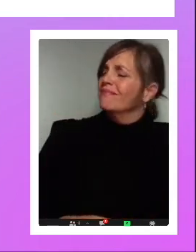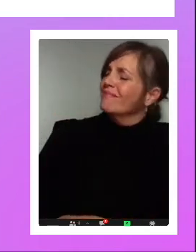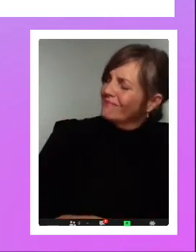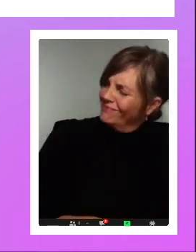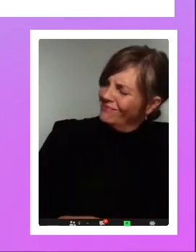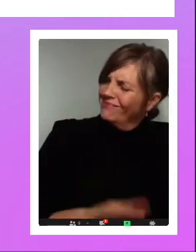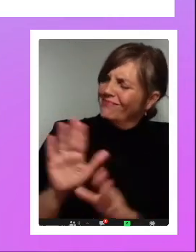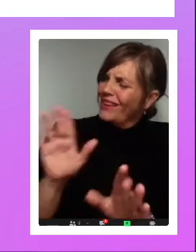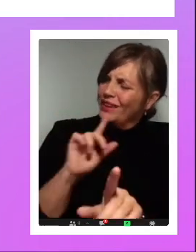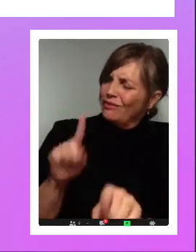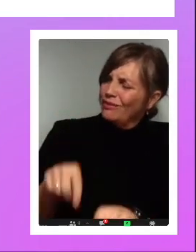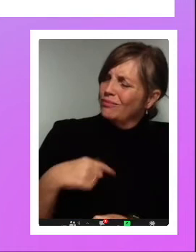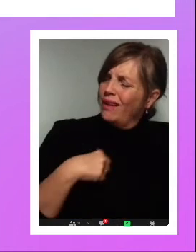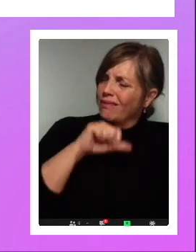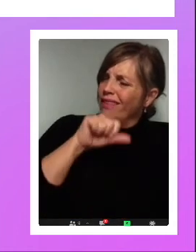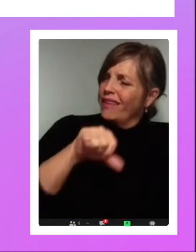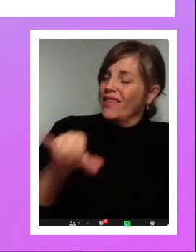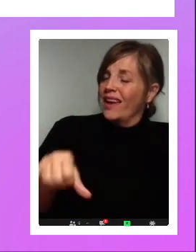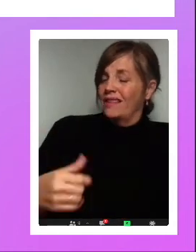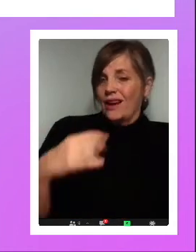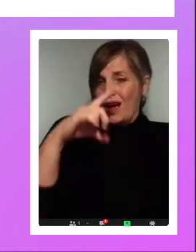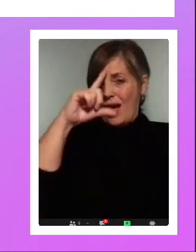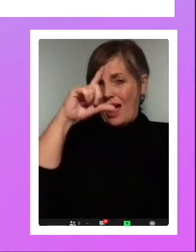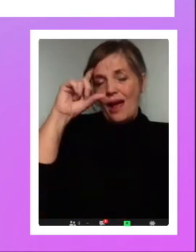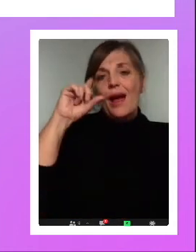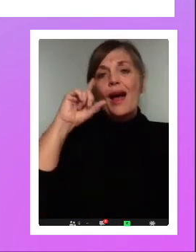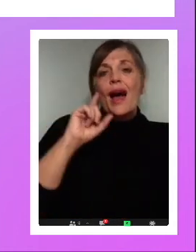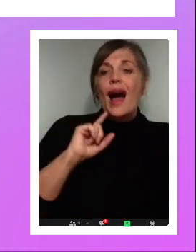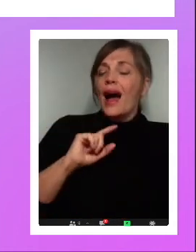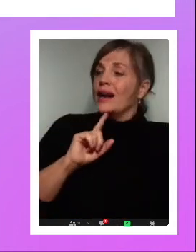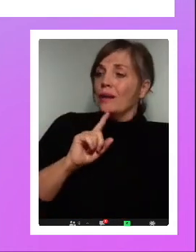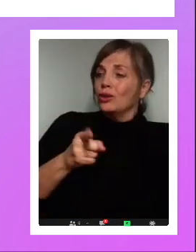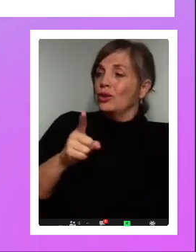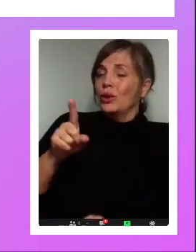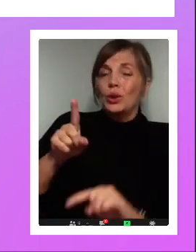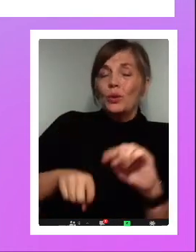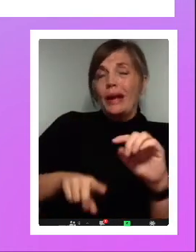I'm sure you couldn't have forecasted where we are today